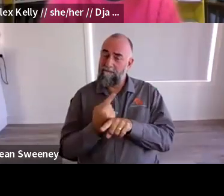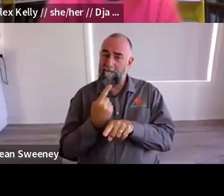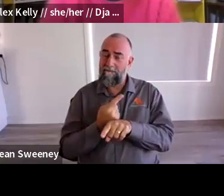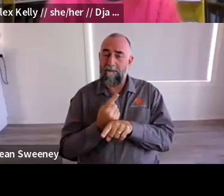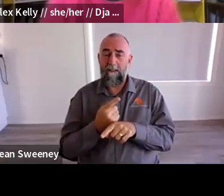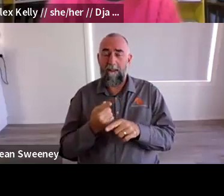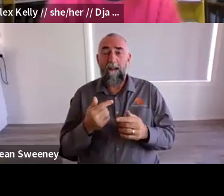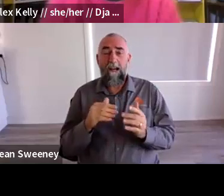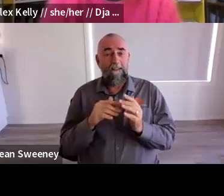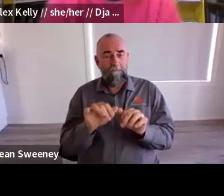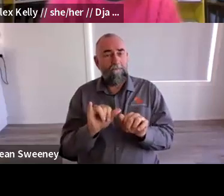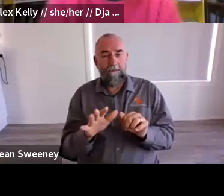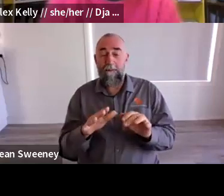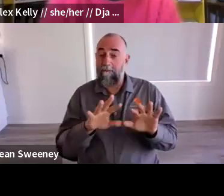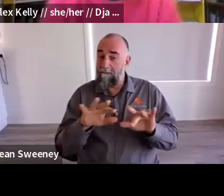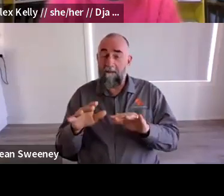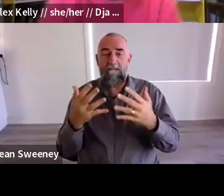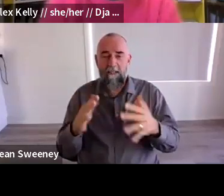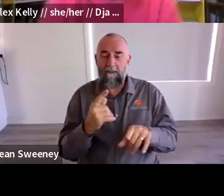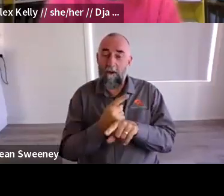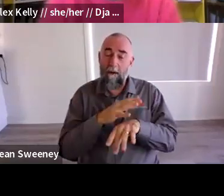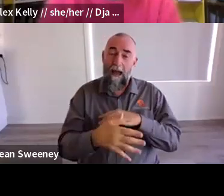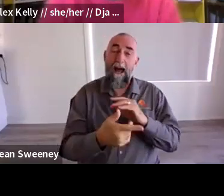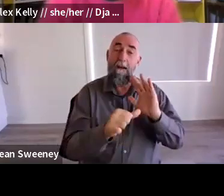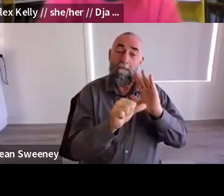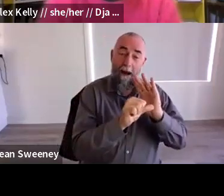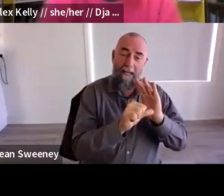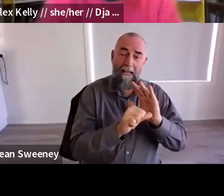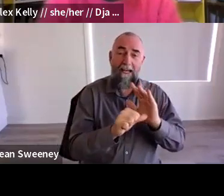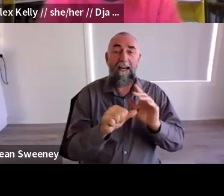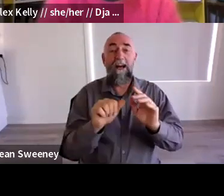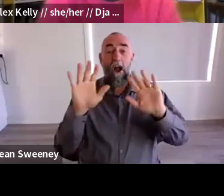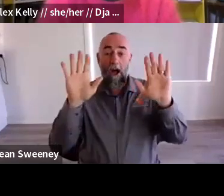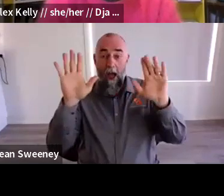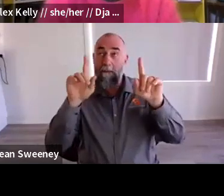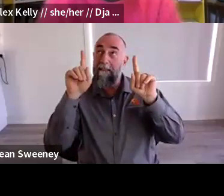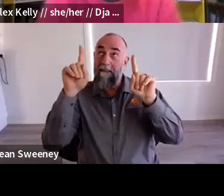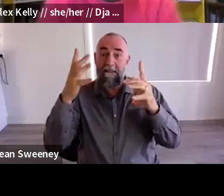That's us. Thank you so much. That's a wonderful way to round